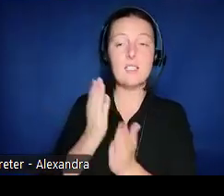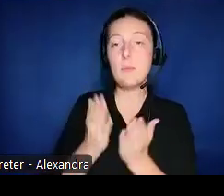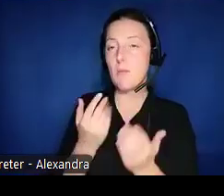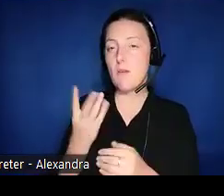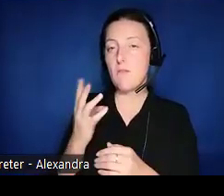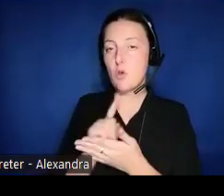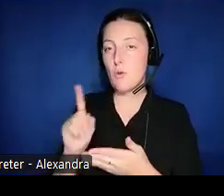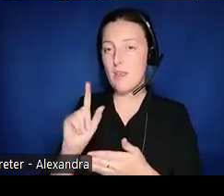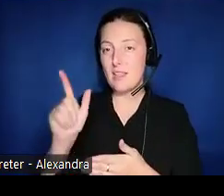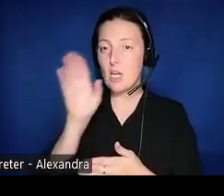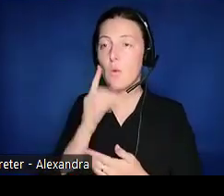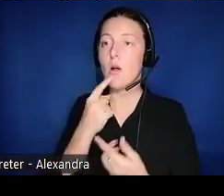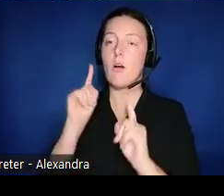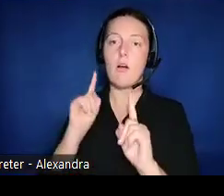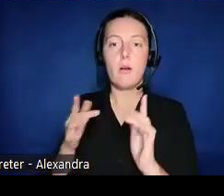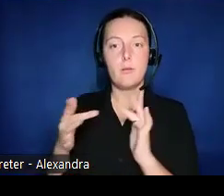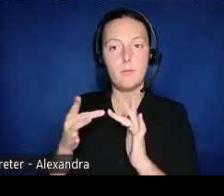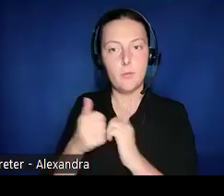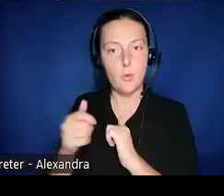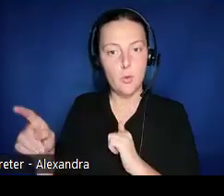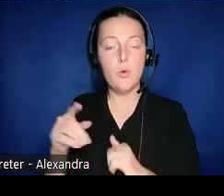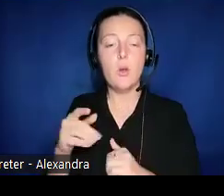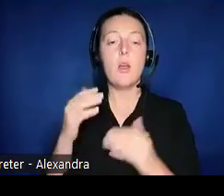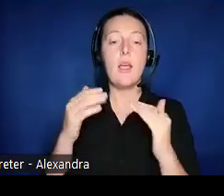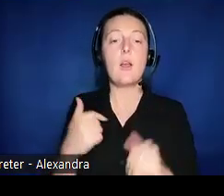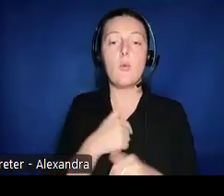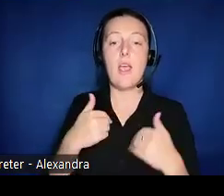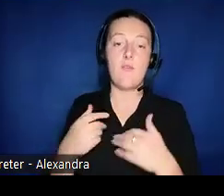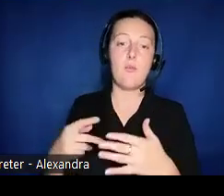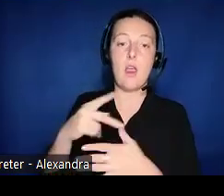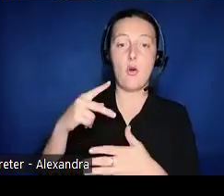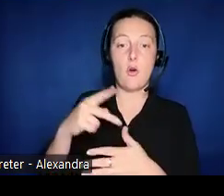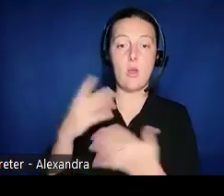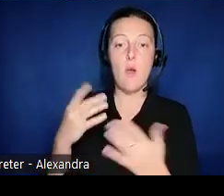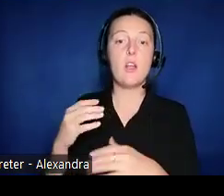priority to junior faculty and fellows because the goal is to be a kind of uh seed or generator